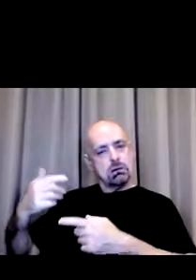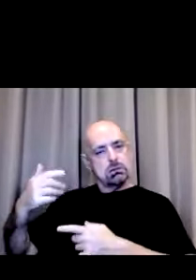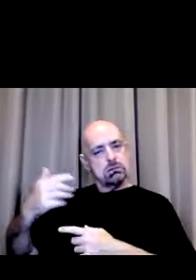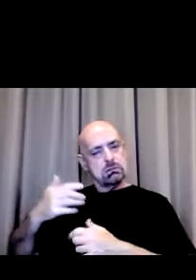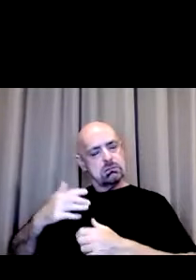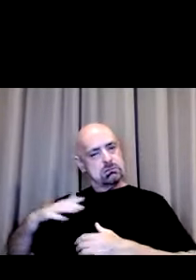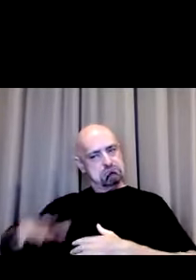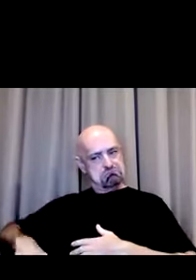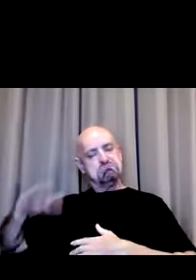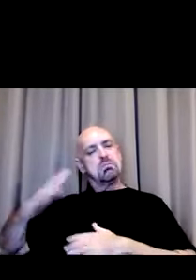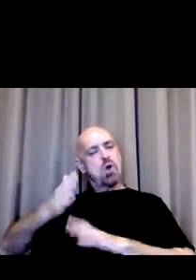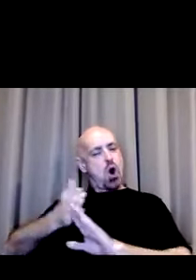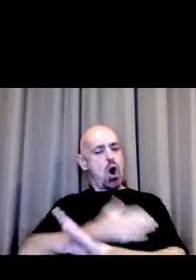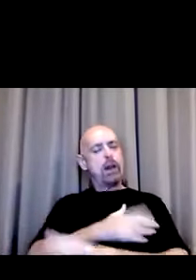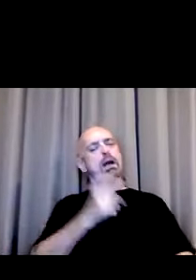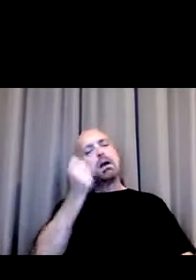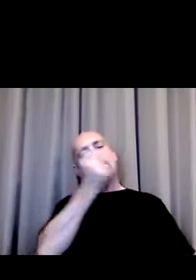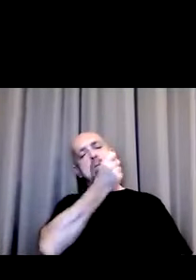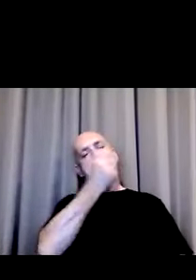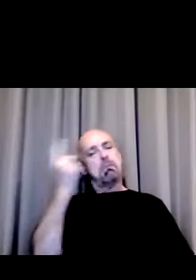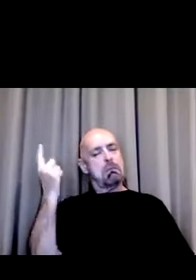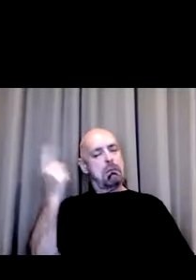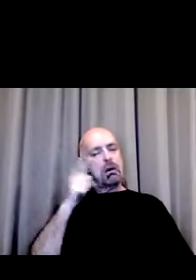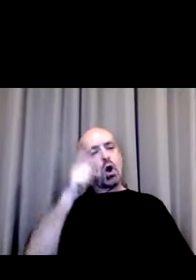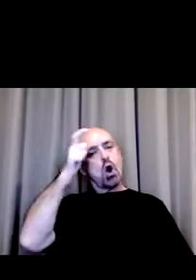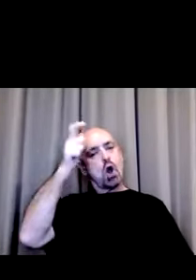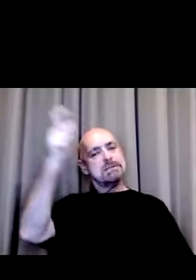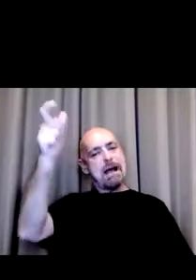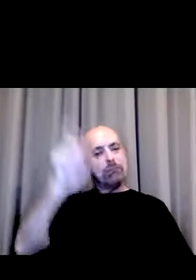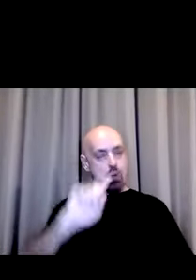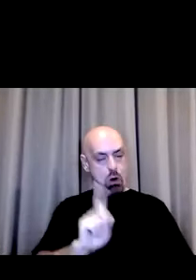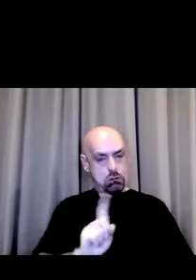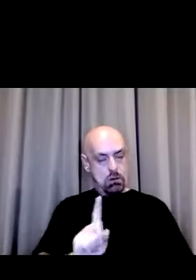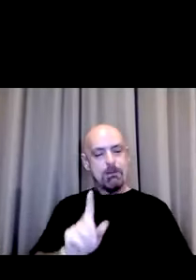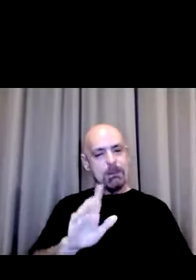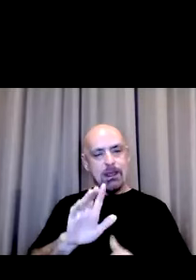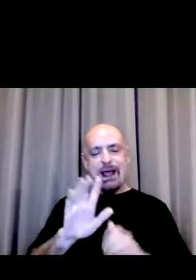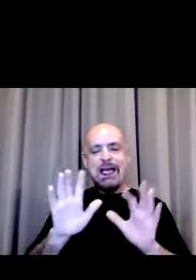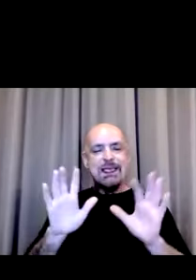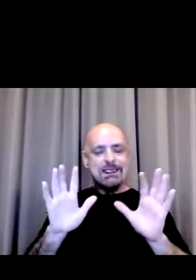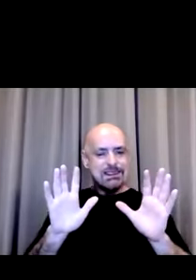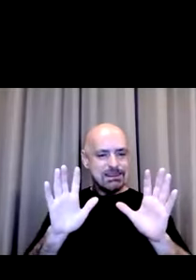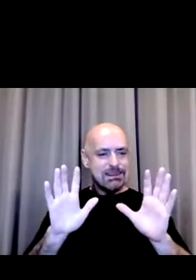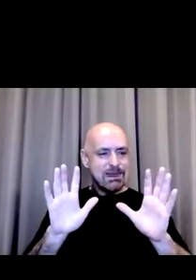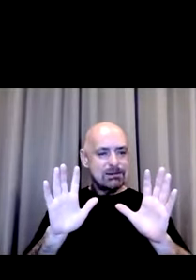devoty of Wollstonecraft thinking for a very